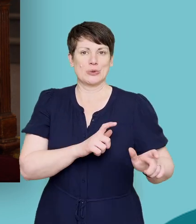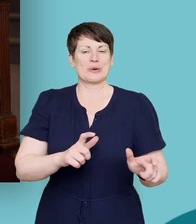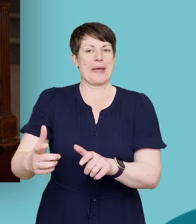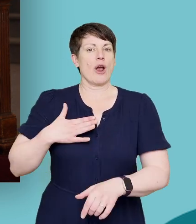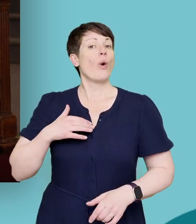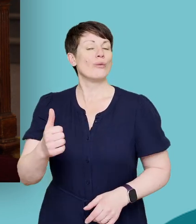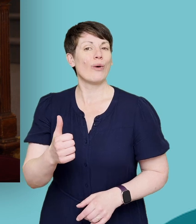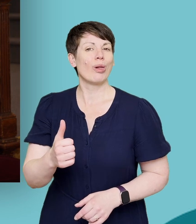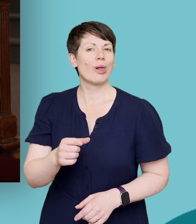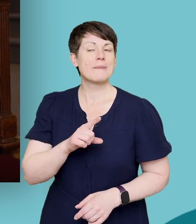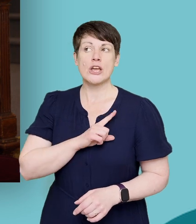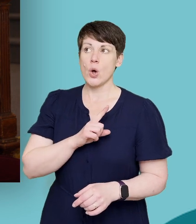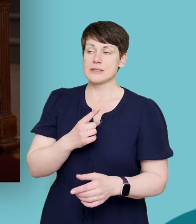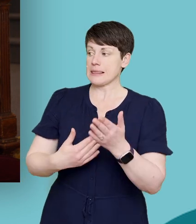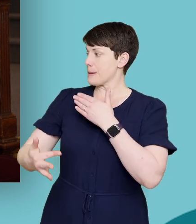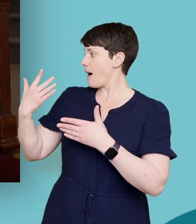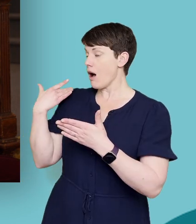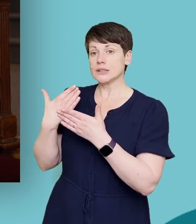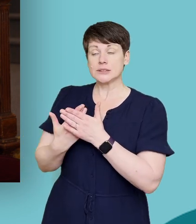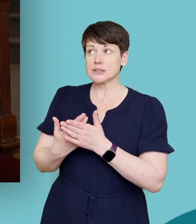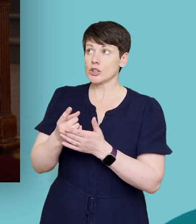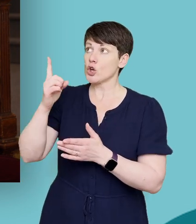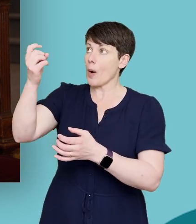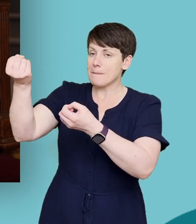Because if God has shown us before, surely God will show us again.